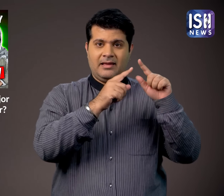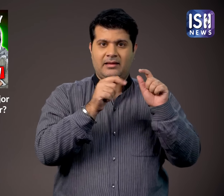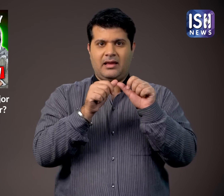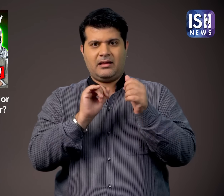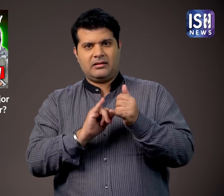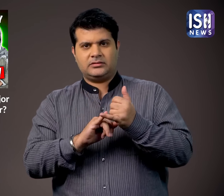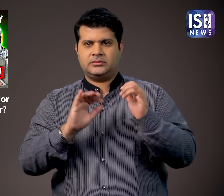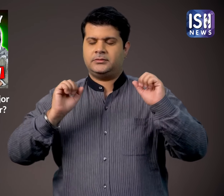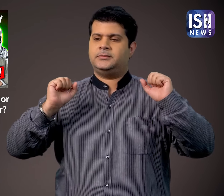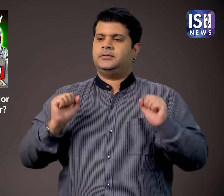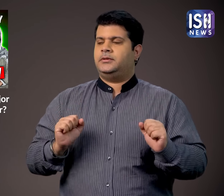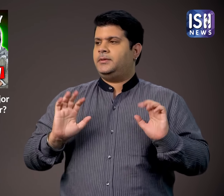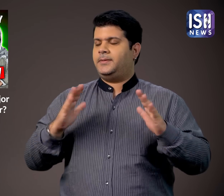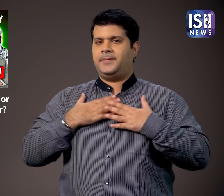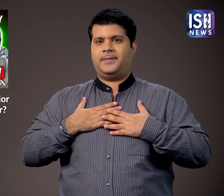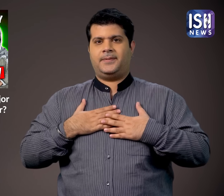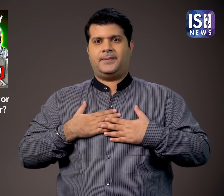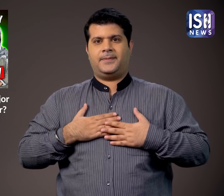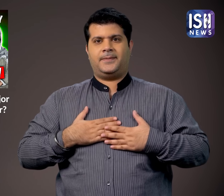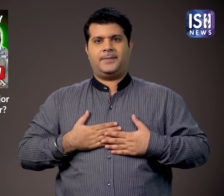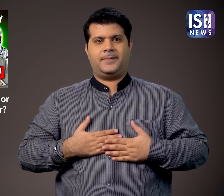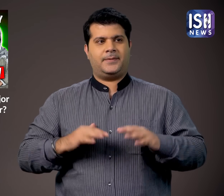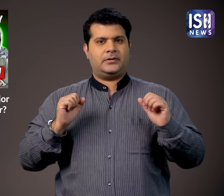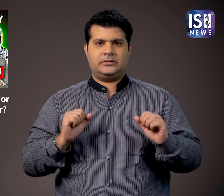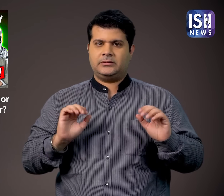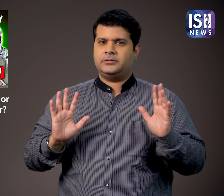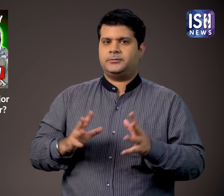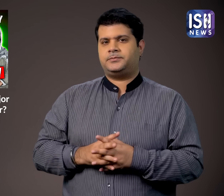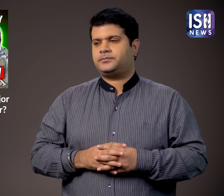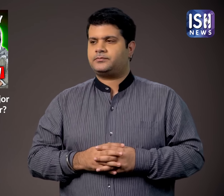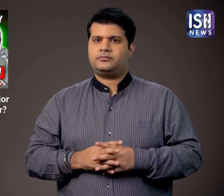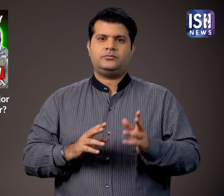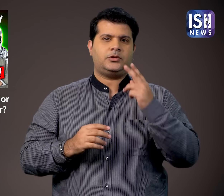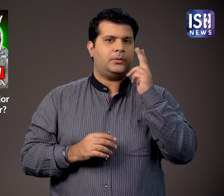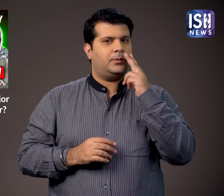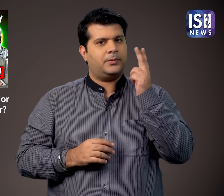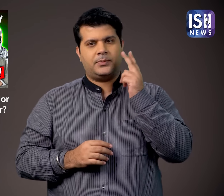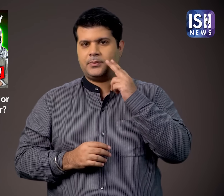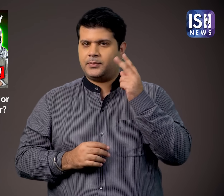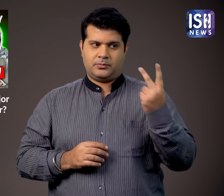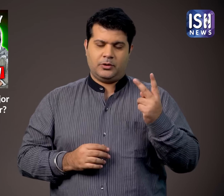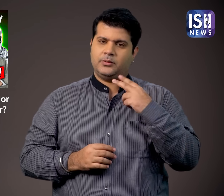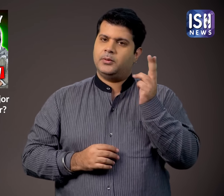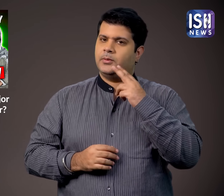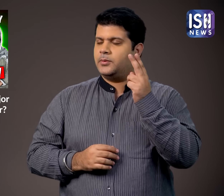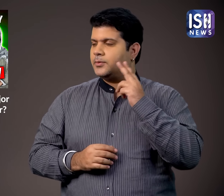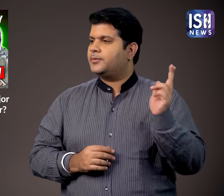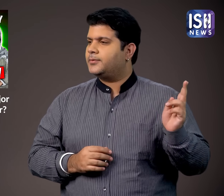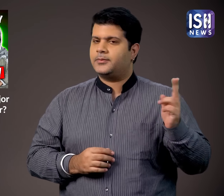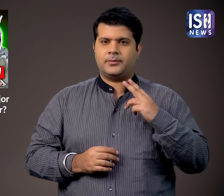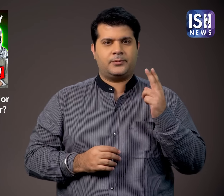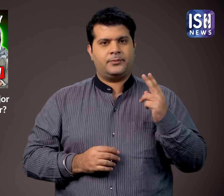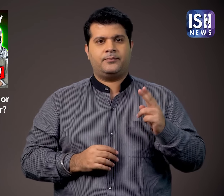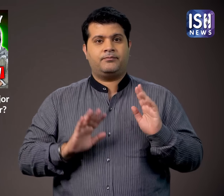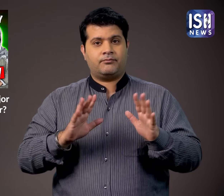Torara and Sabzar were sitting on chairs, smoking cigarettes,